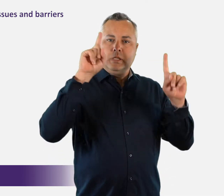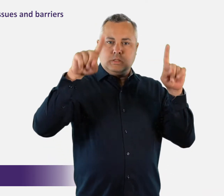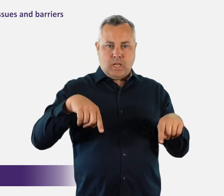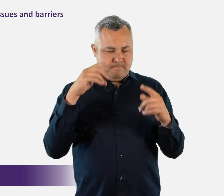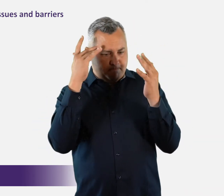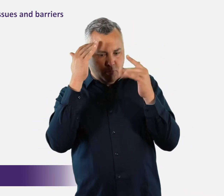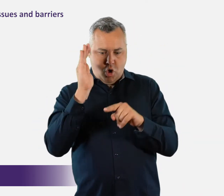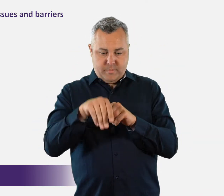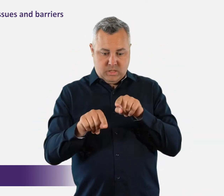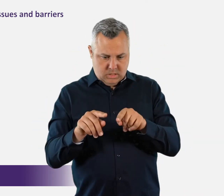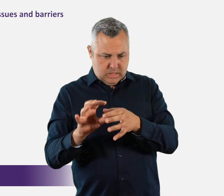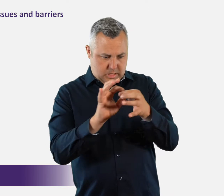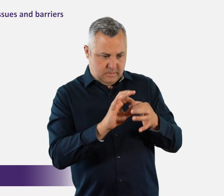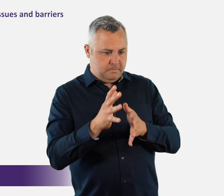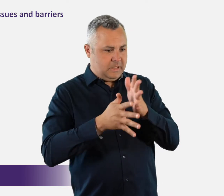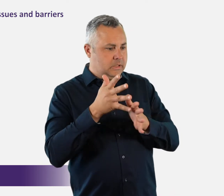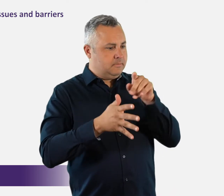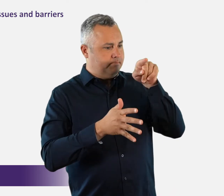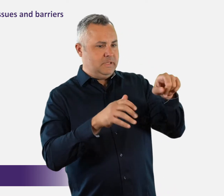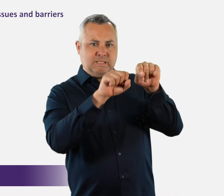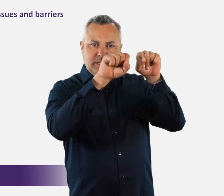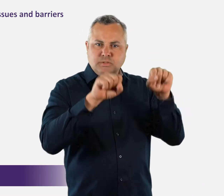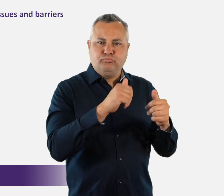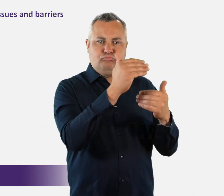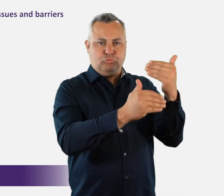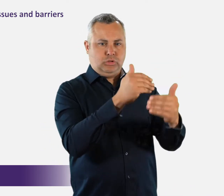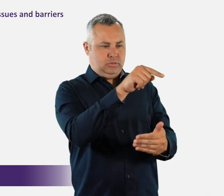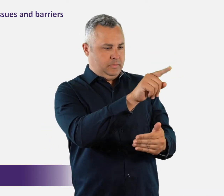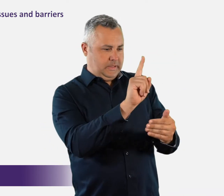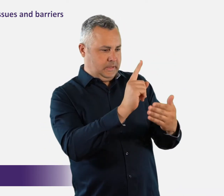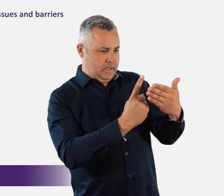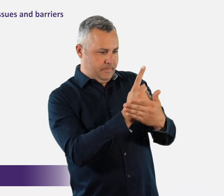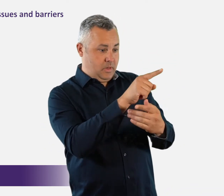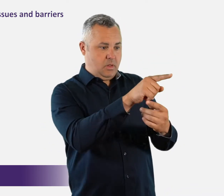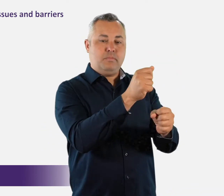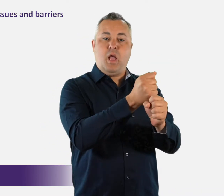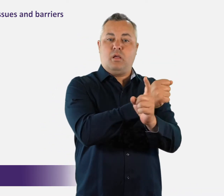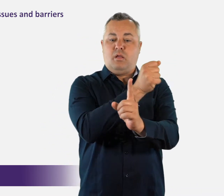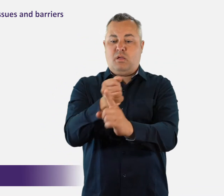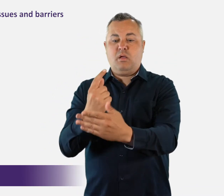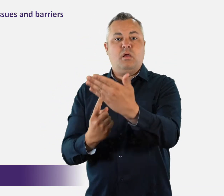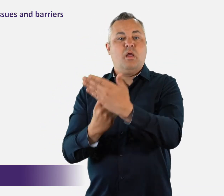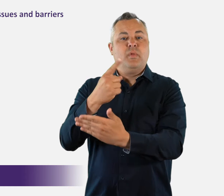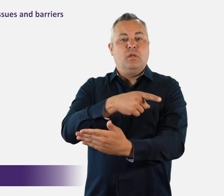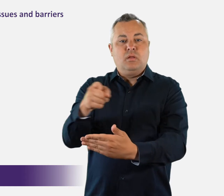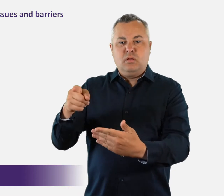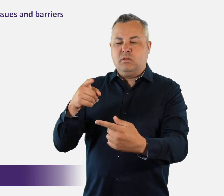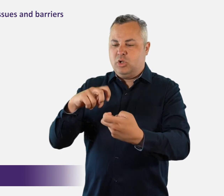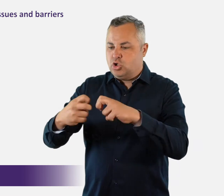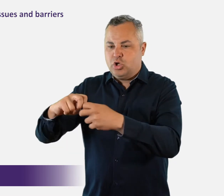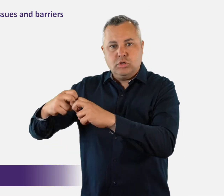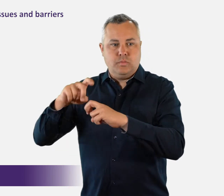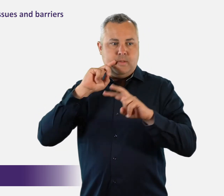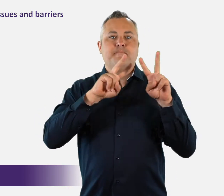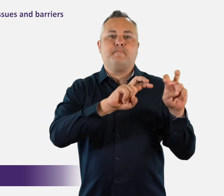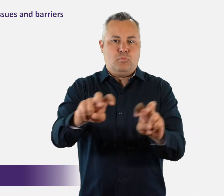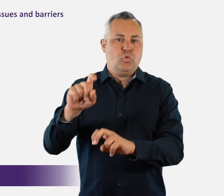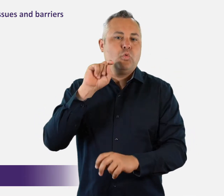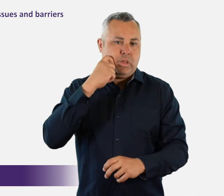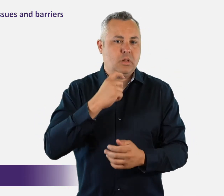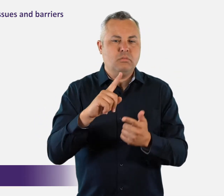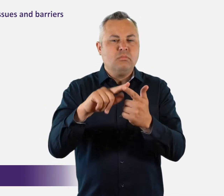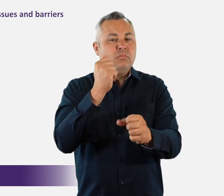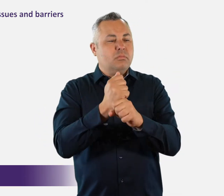The Royal Commission will consider systemic and structural factors that cut across the issues and barriers,